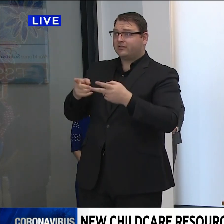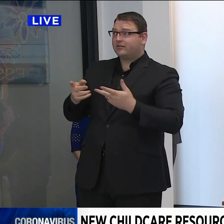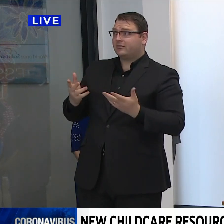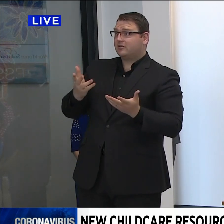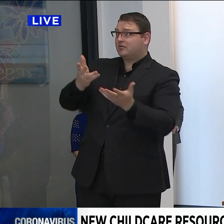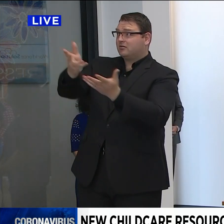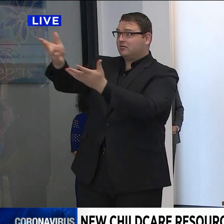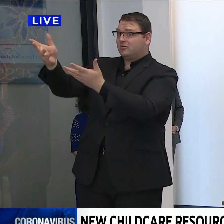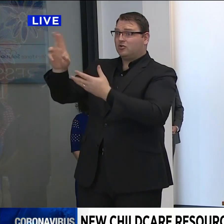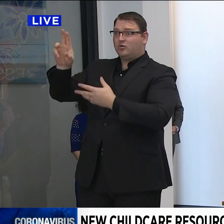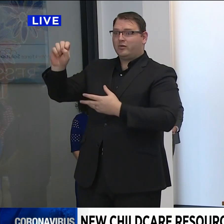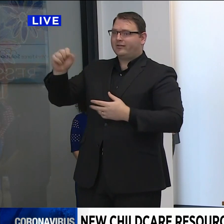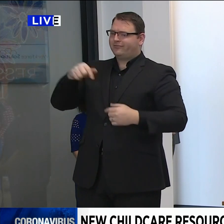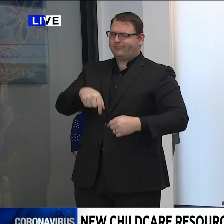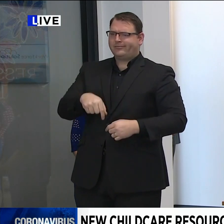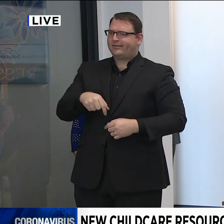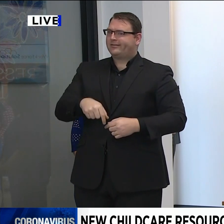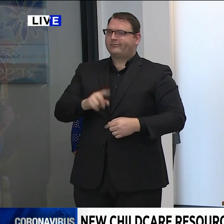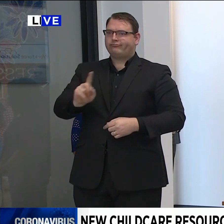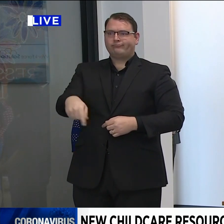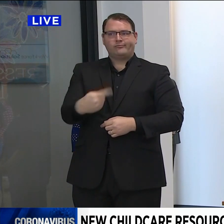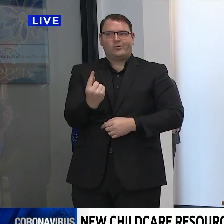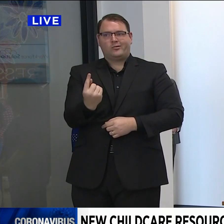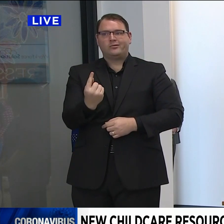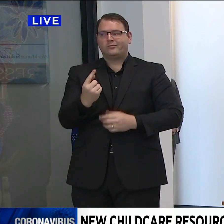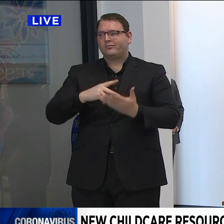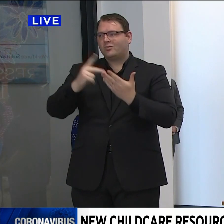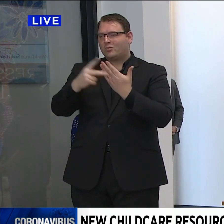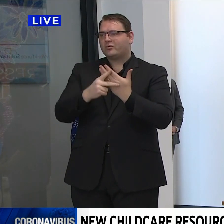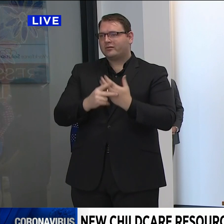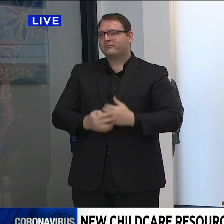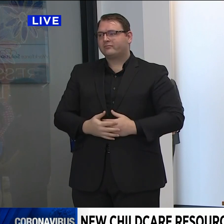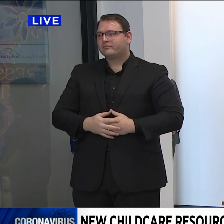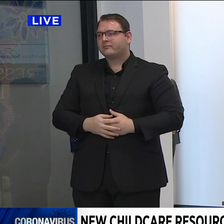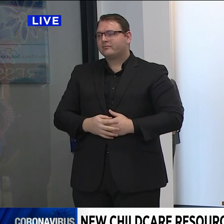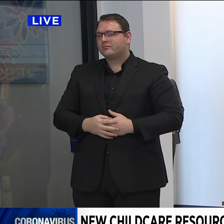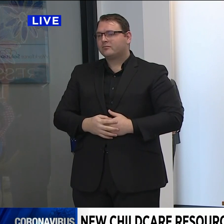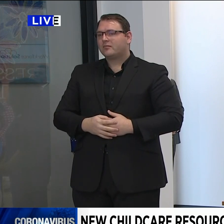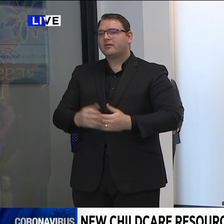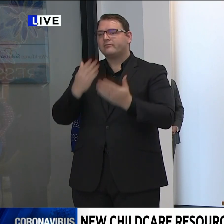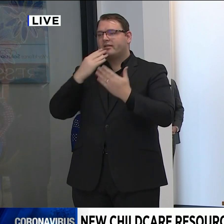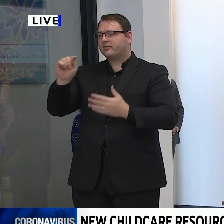Well, we central workers at this. And quite frankly I at this. And quite frankly I don’t believe that there’s a don’t believe that there’s a similar probe. Graham any other